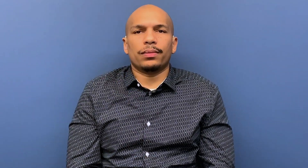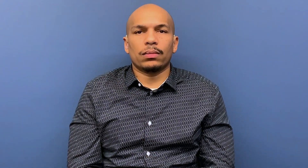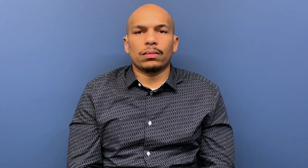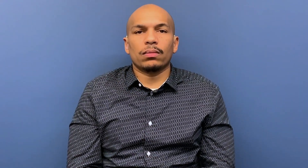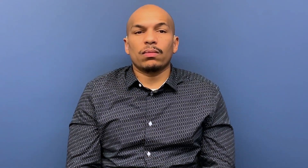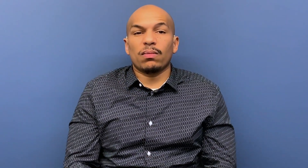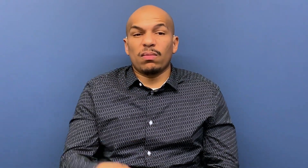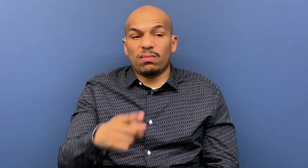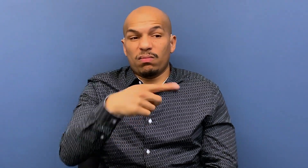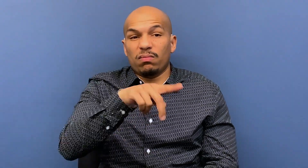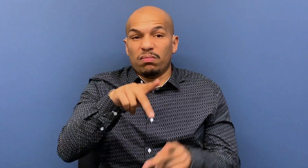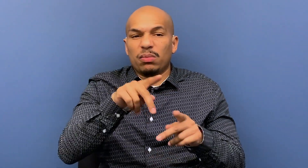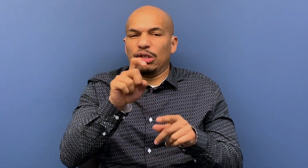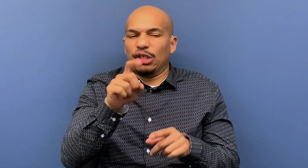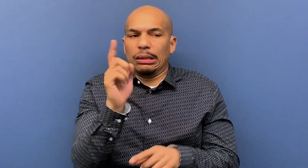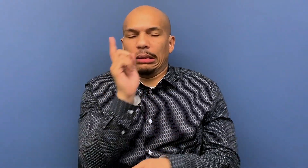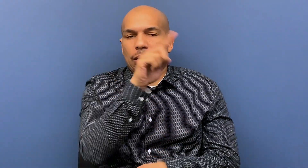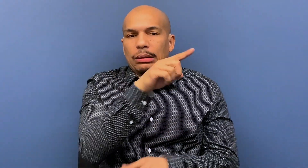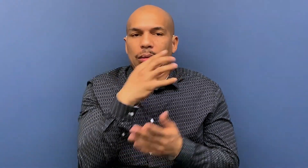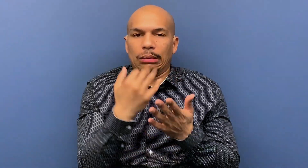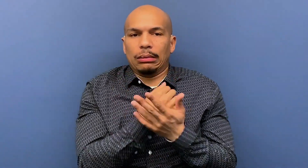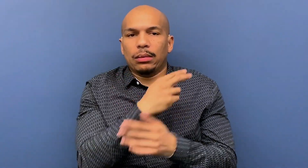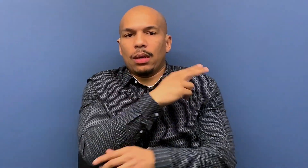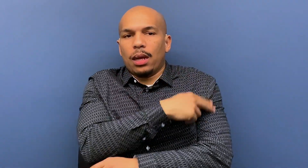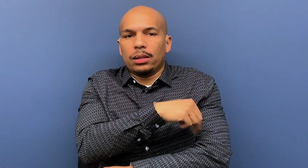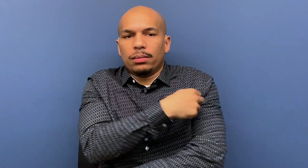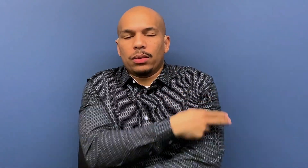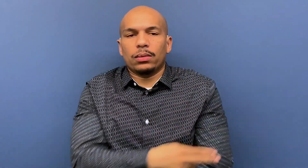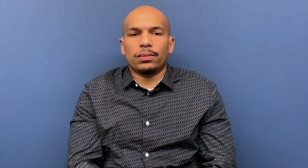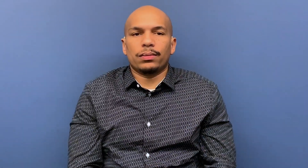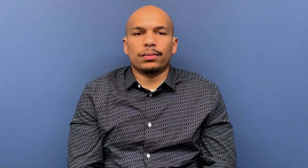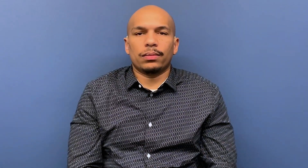Some people will require hospitalization.